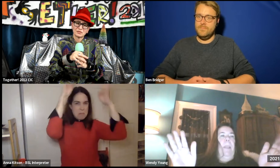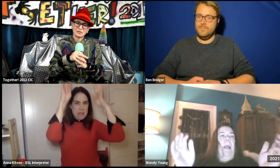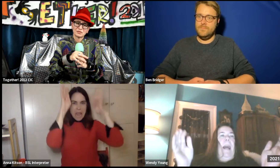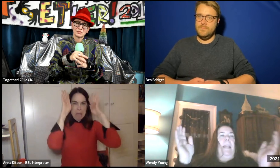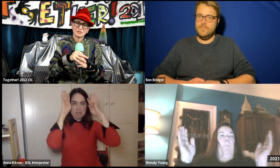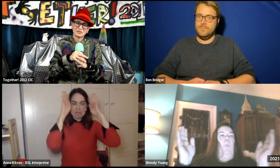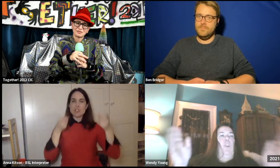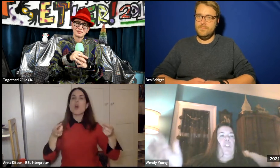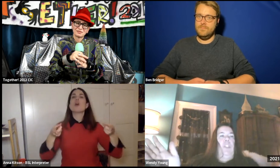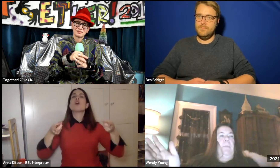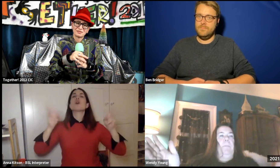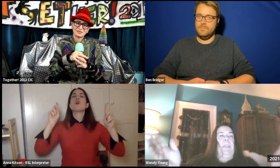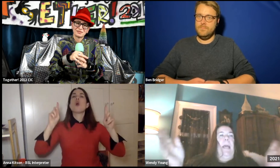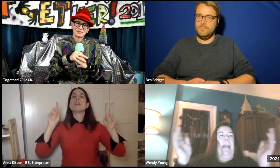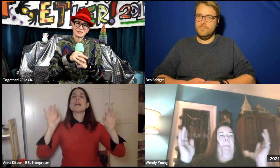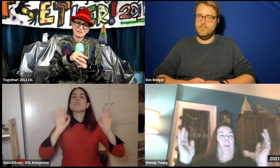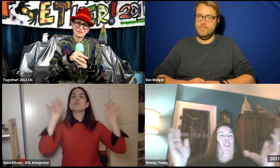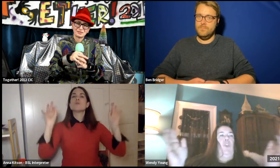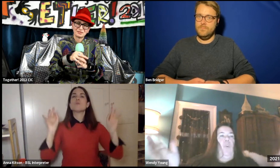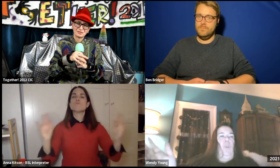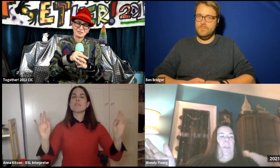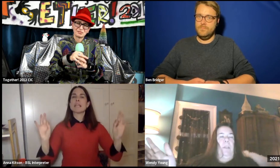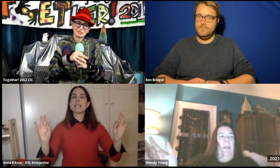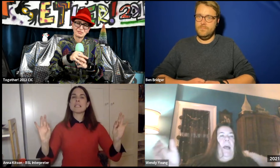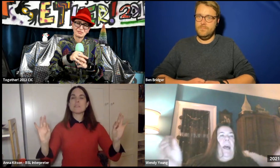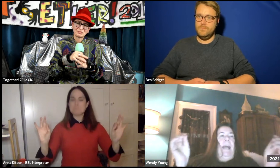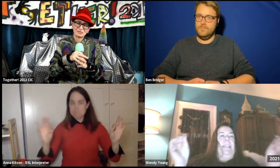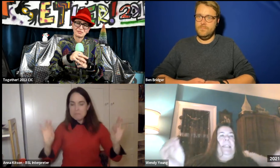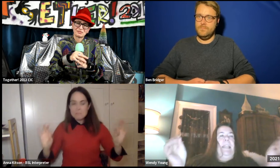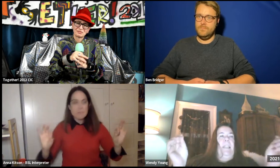worshiped, I'm adored. I taste the